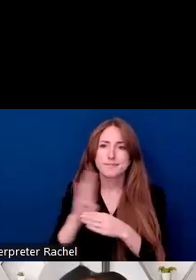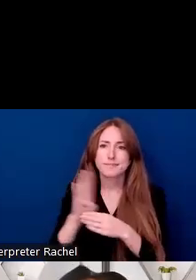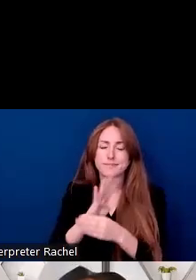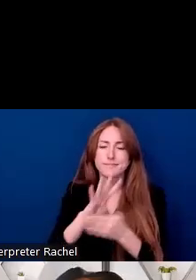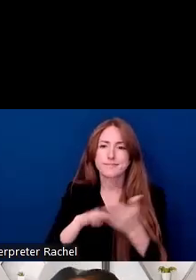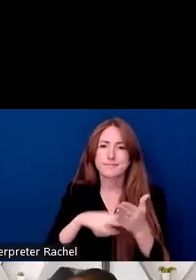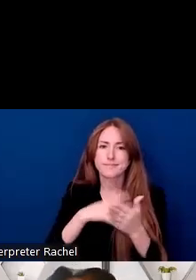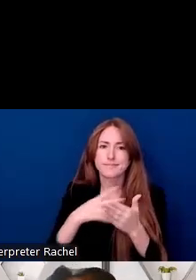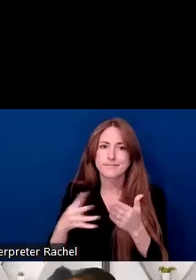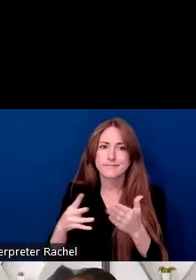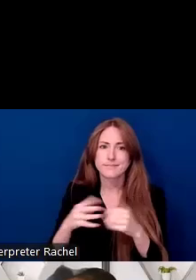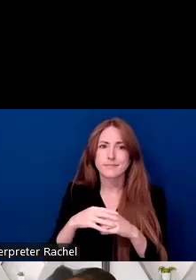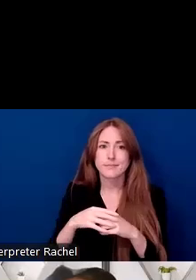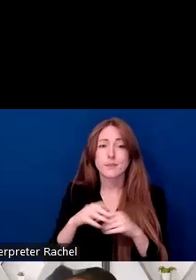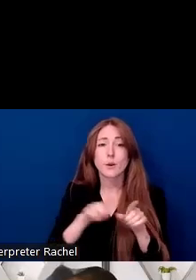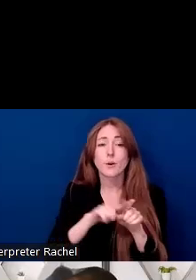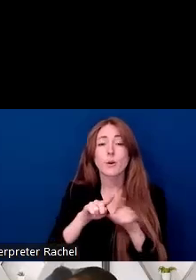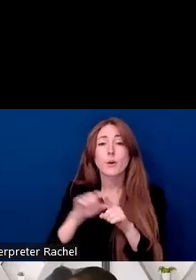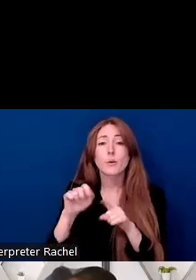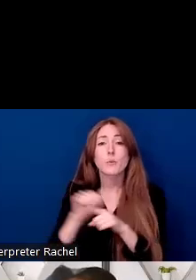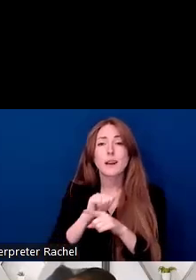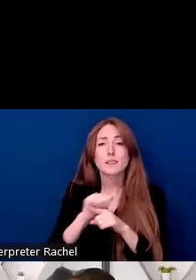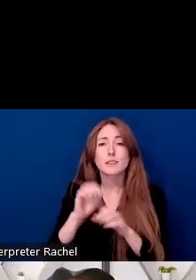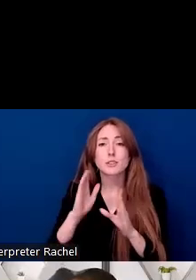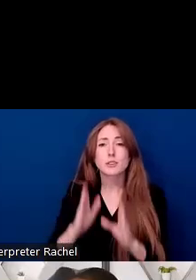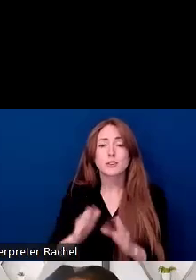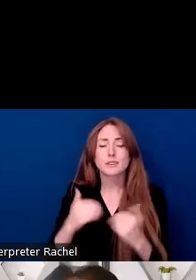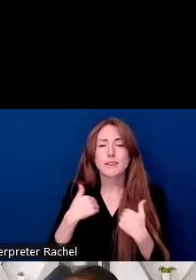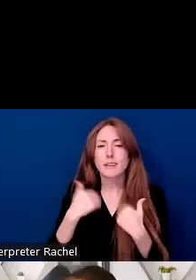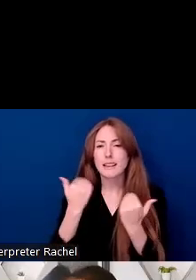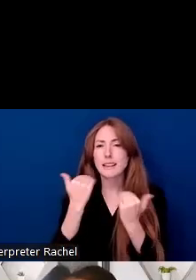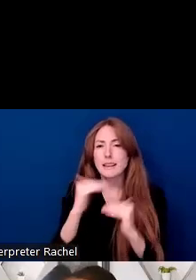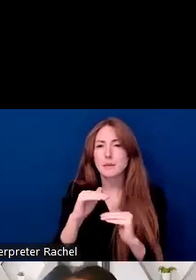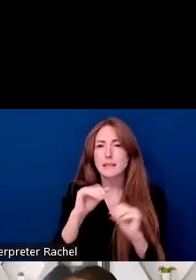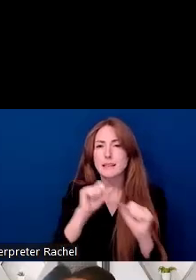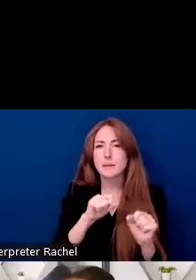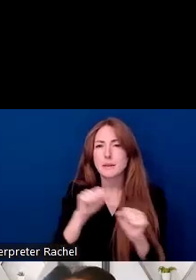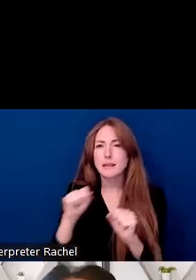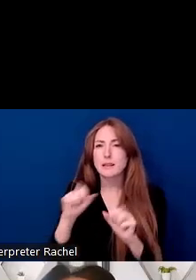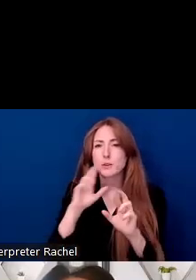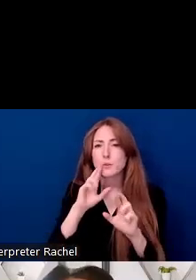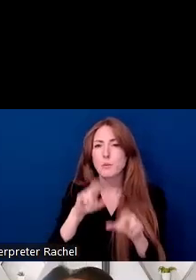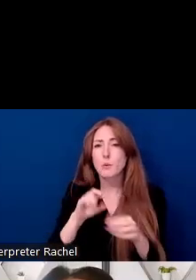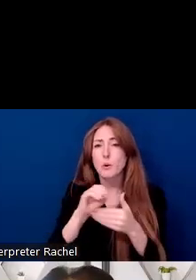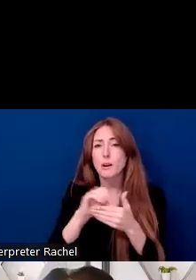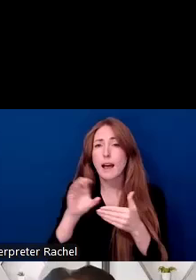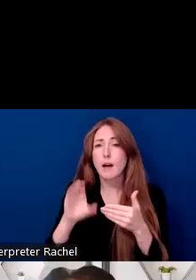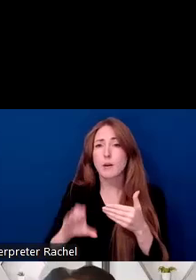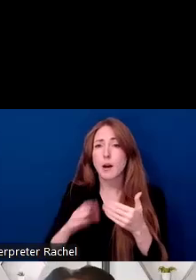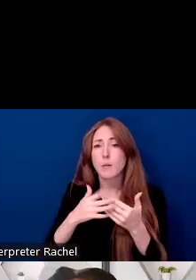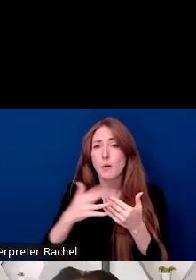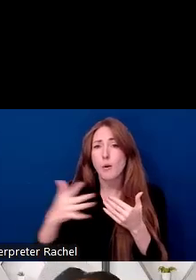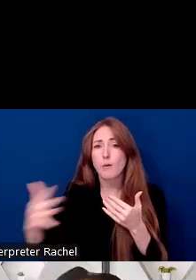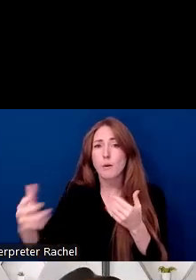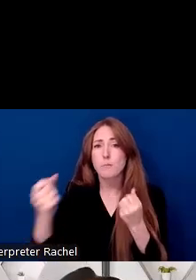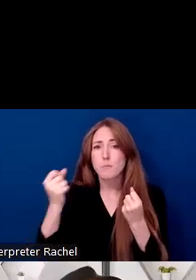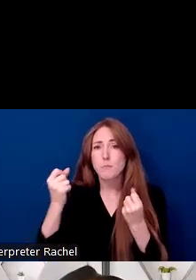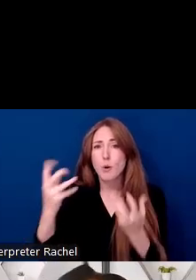also practitioners have limited ability to report outcomes over multiple full points. So concentrate